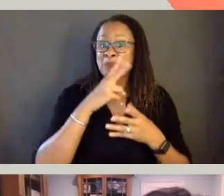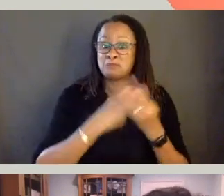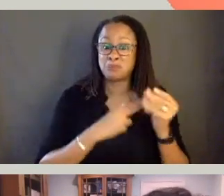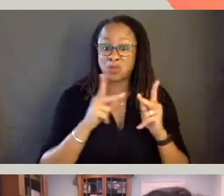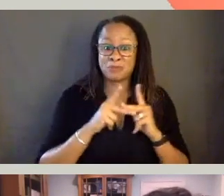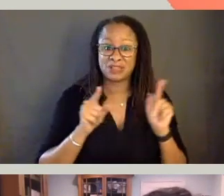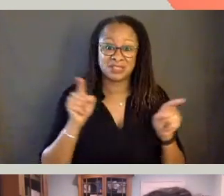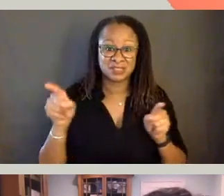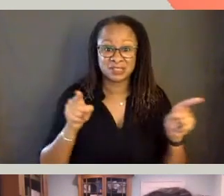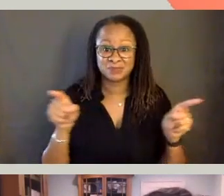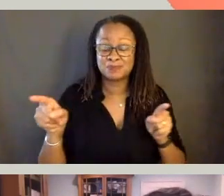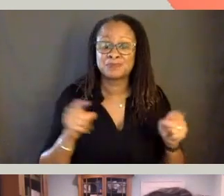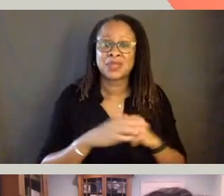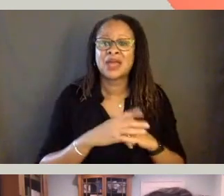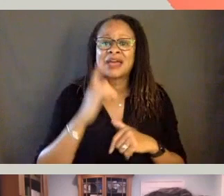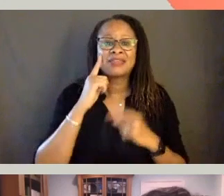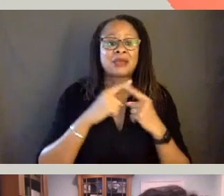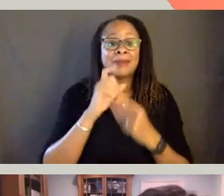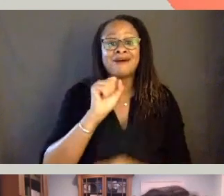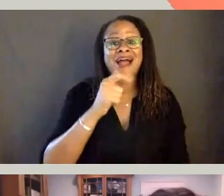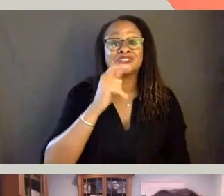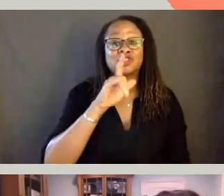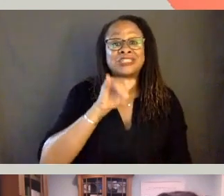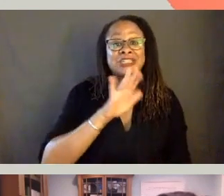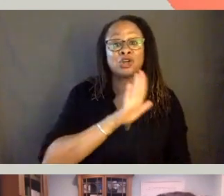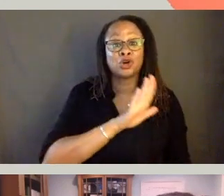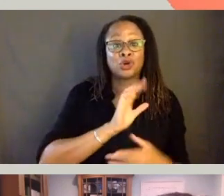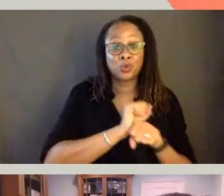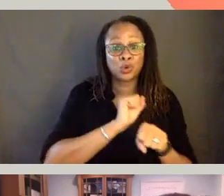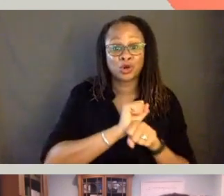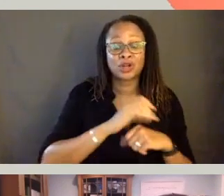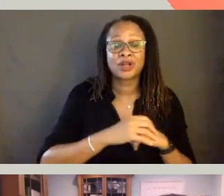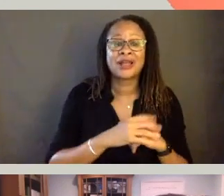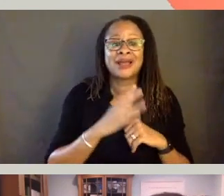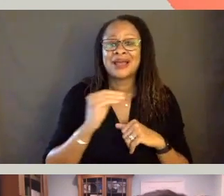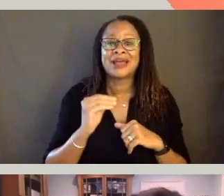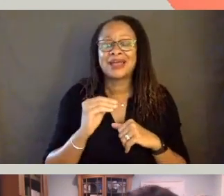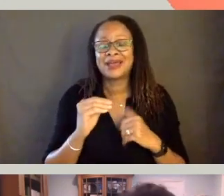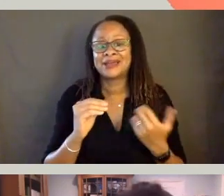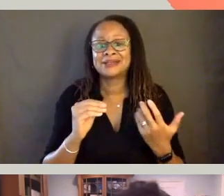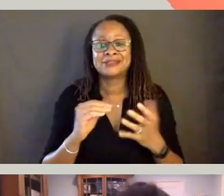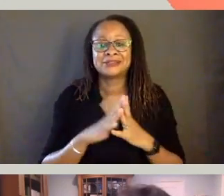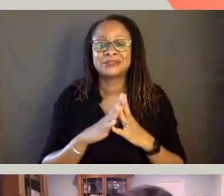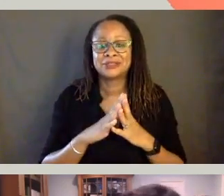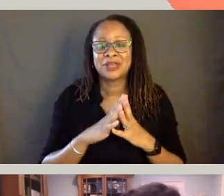And I think about like, Ashley's work, like, and like Glenn with A-Doc.